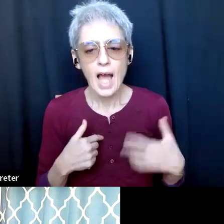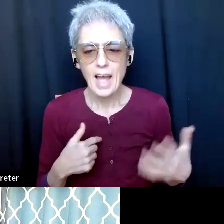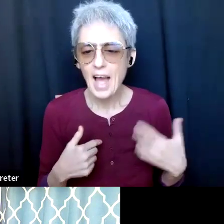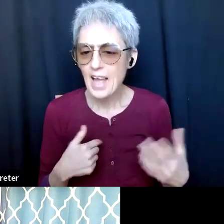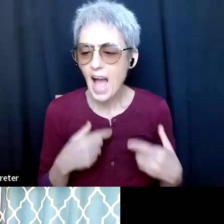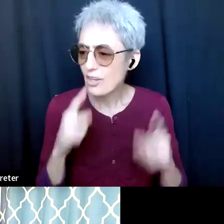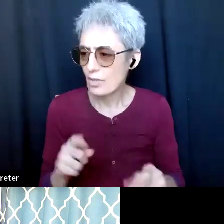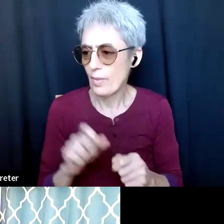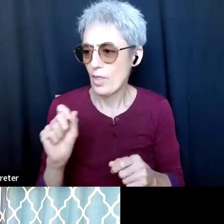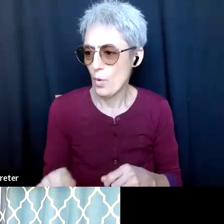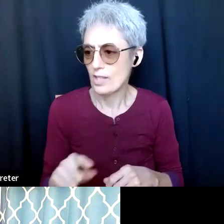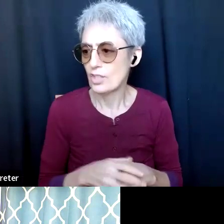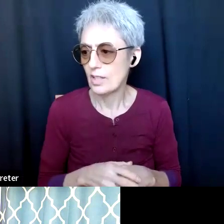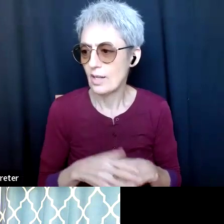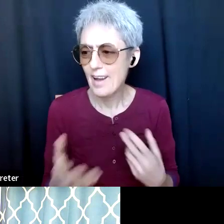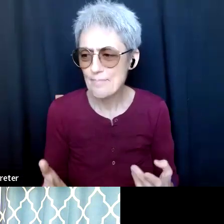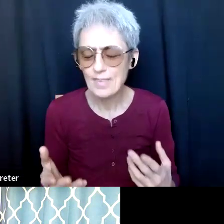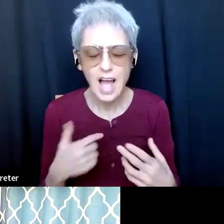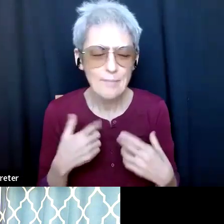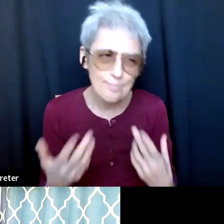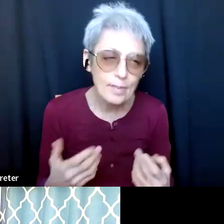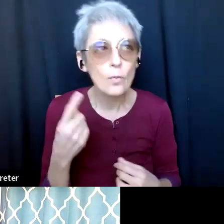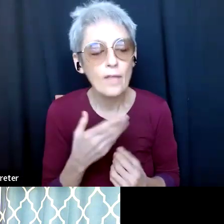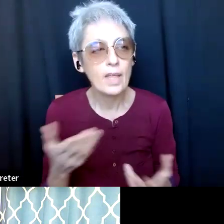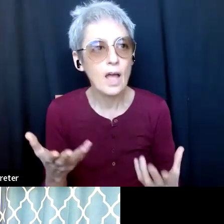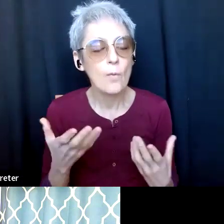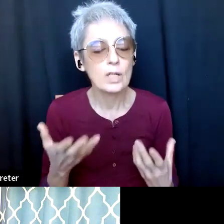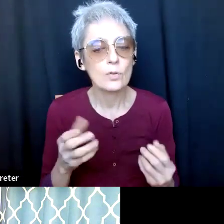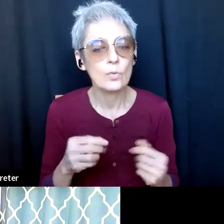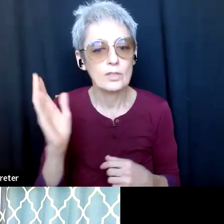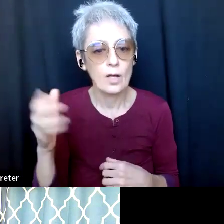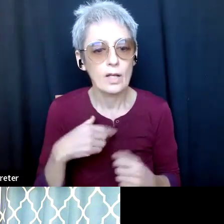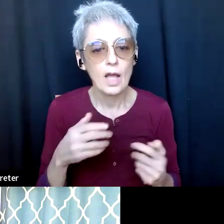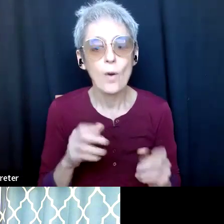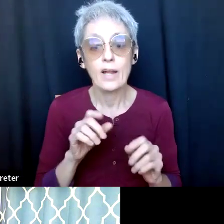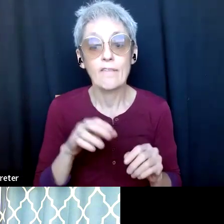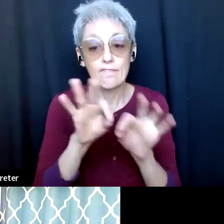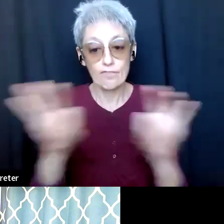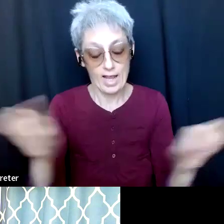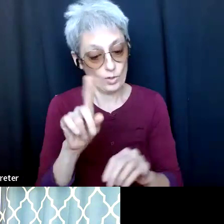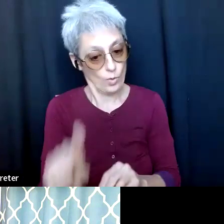be very effective, but I would not expect that the translational effects of the training